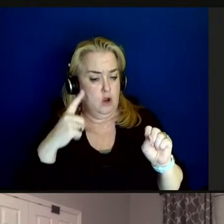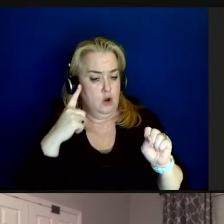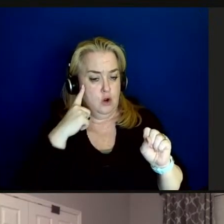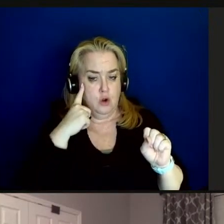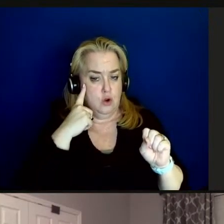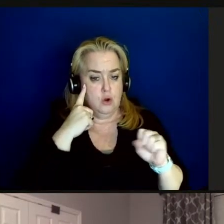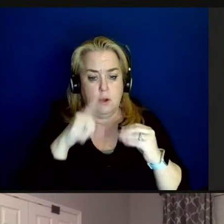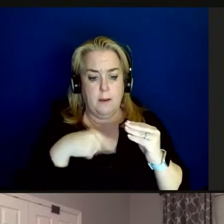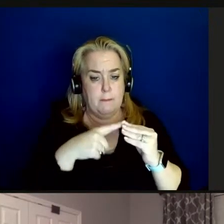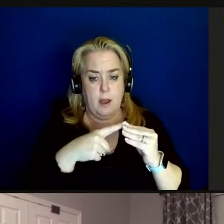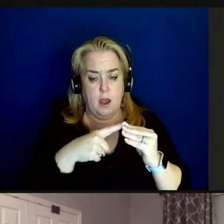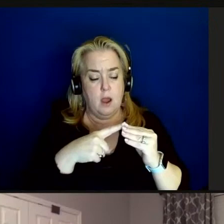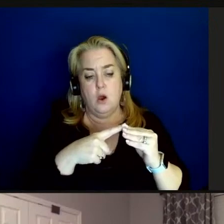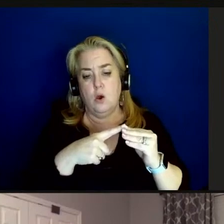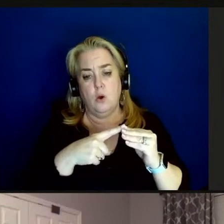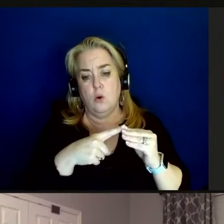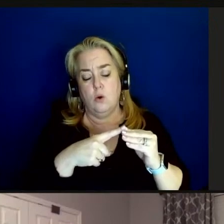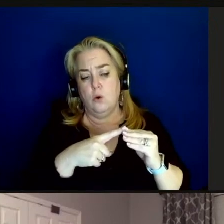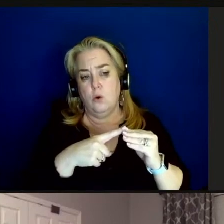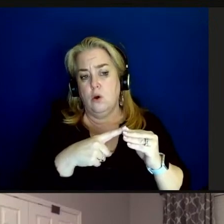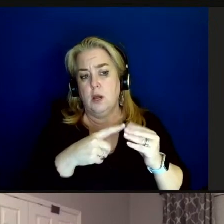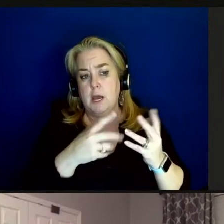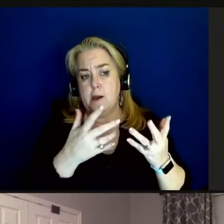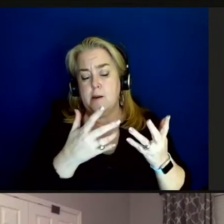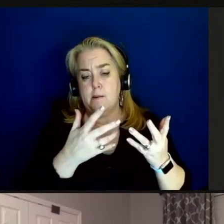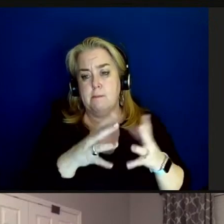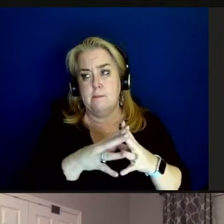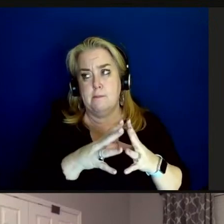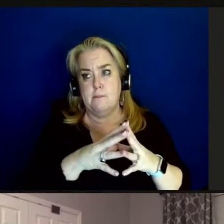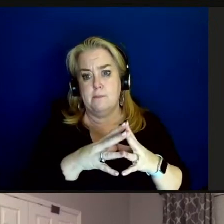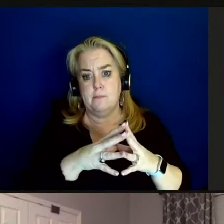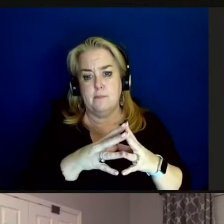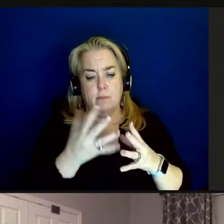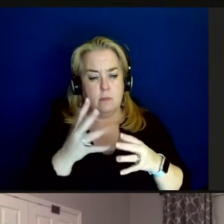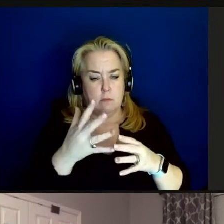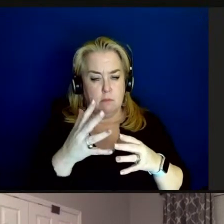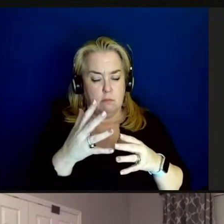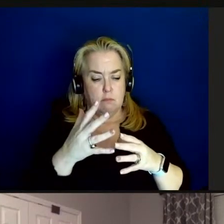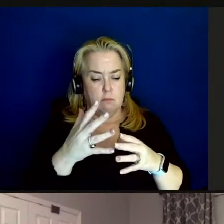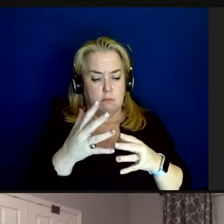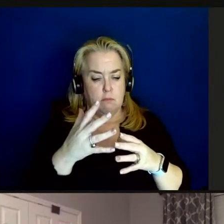SOMETHING FOR COMMUNITY SAFETY